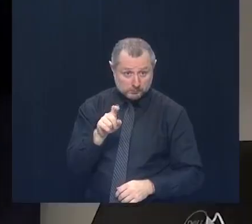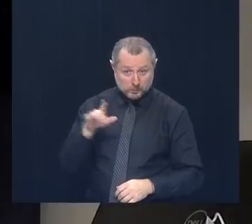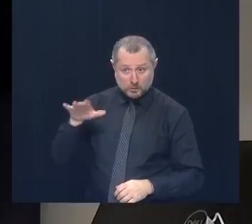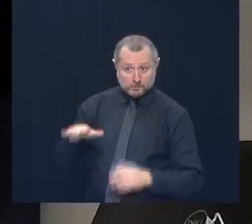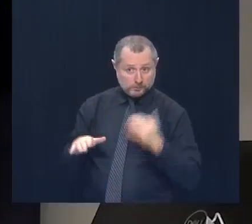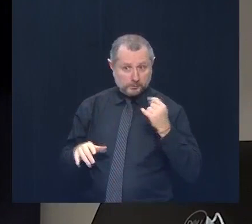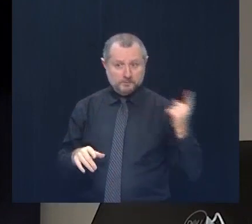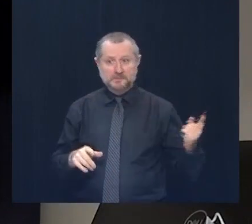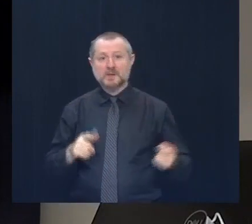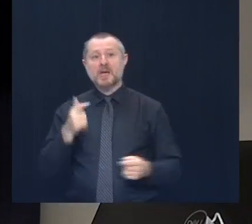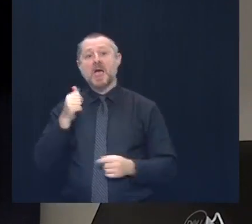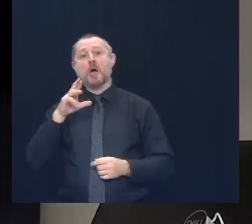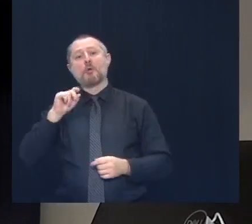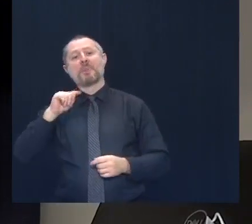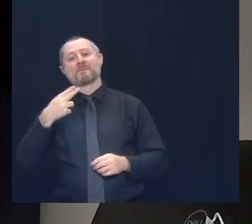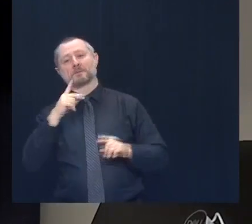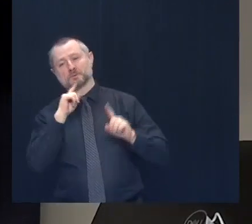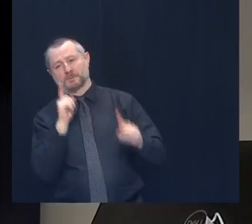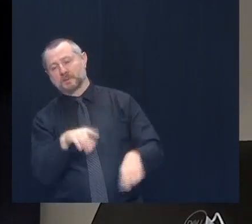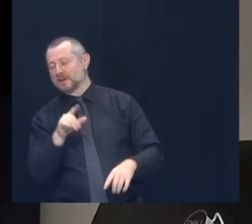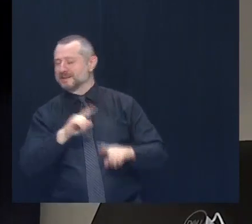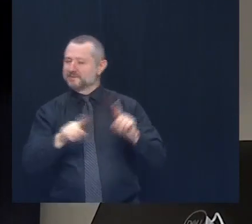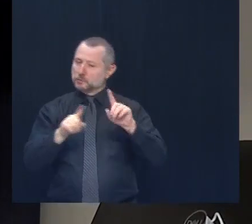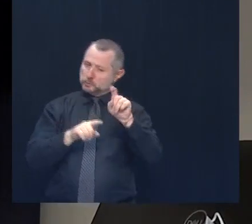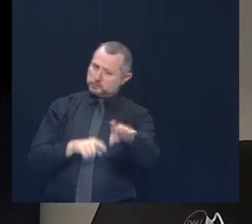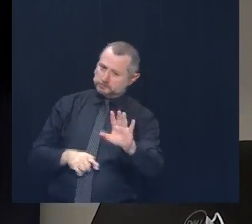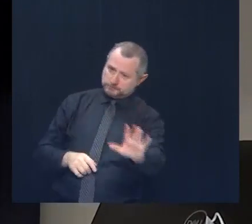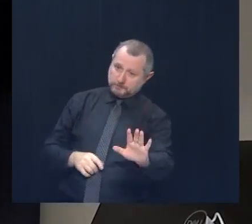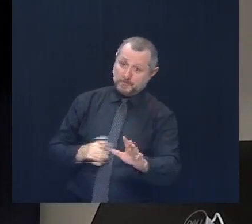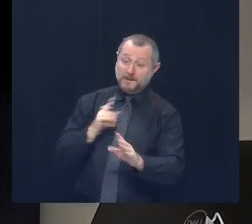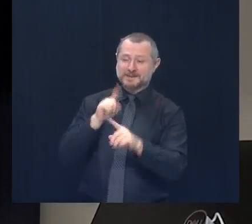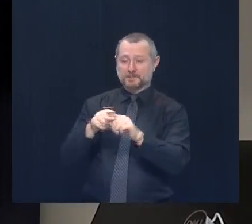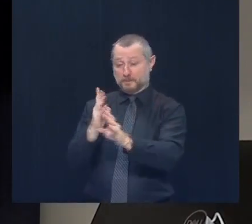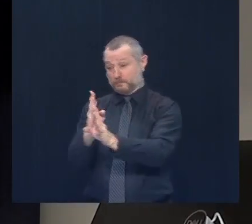ARE YOUñr SEEING THAT BACKUP AND IS THAT HAVING ANY EFFECT ON THE DATA RIGHT NOW?